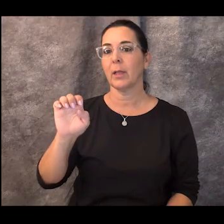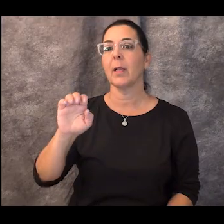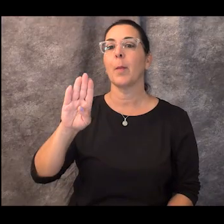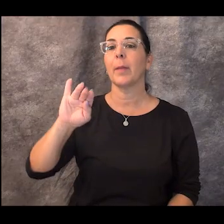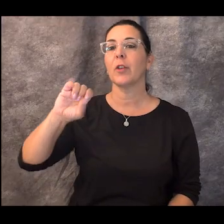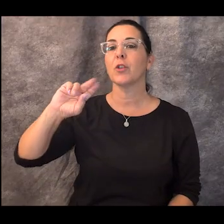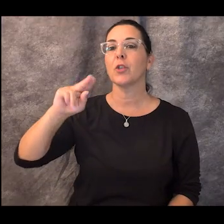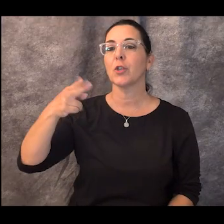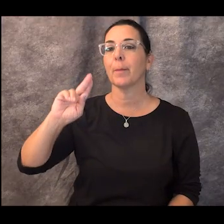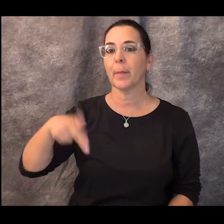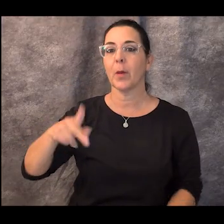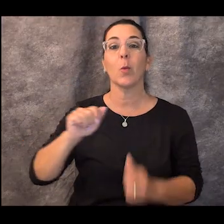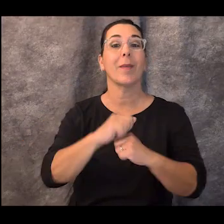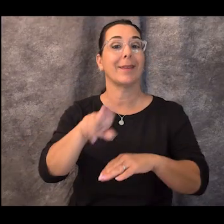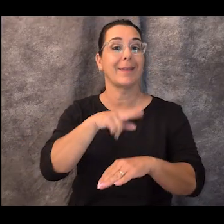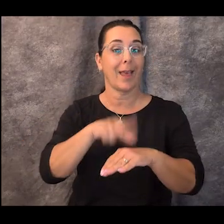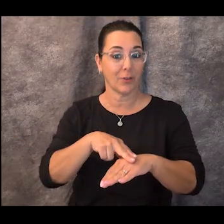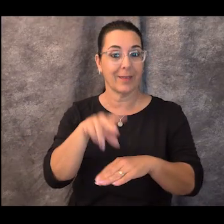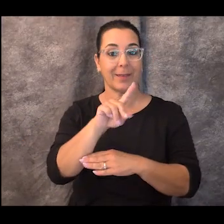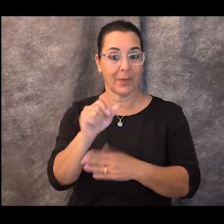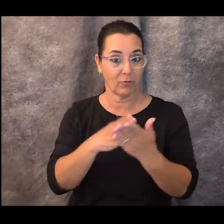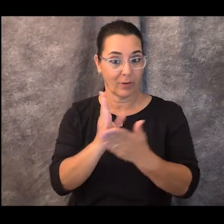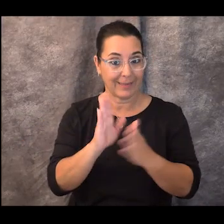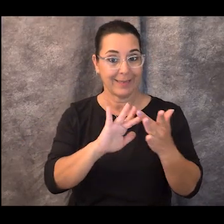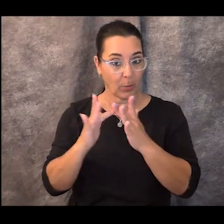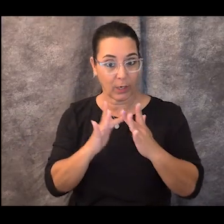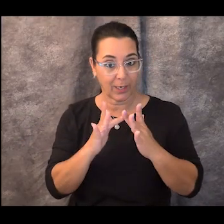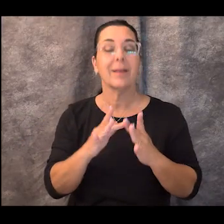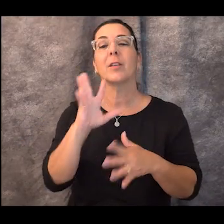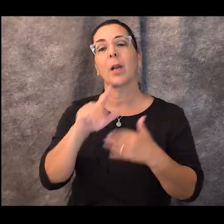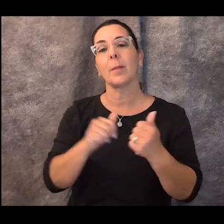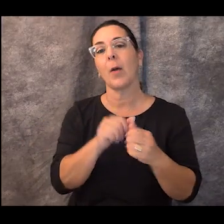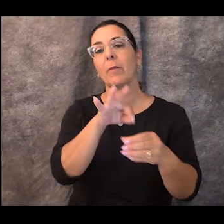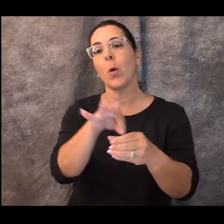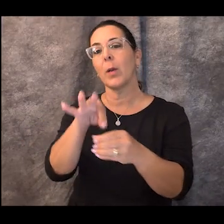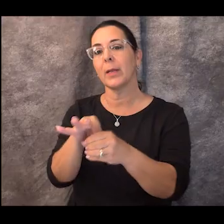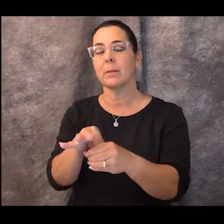Rights Network, to talk about voting with so much going on around the country,